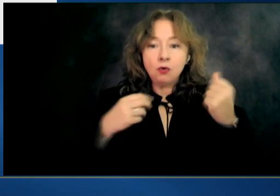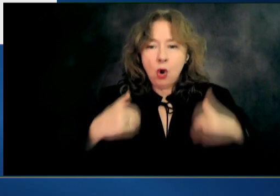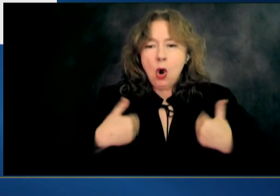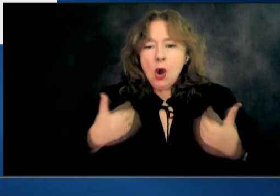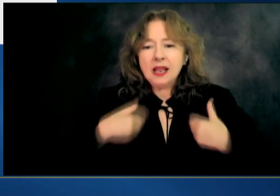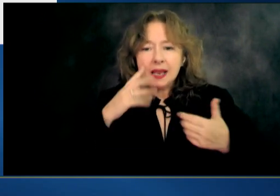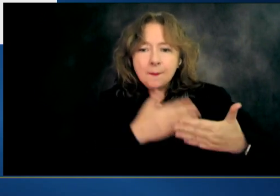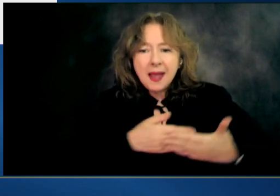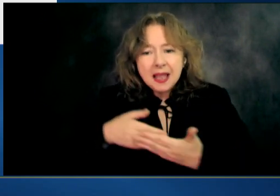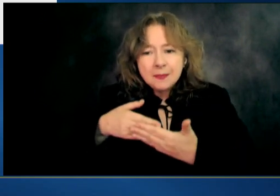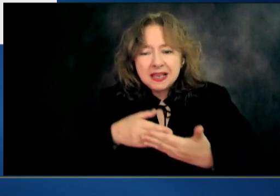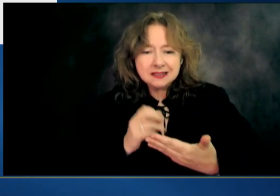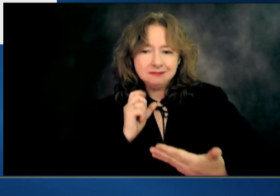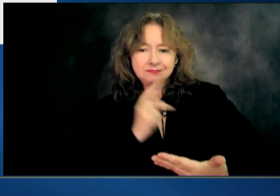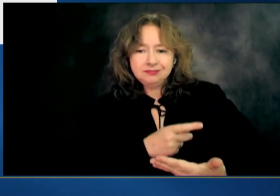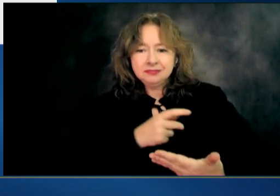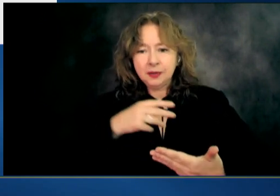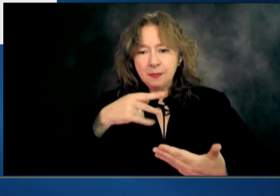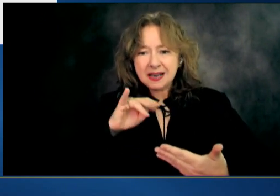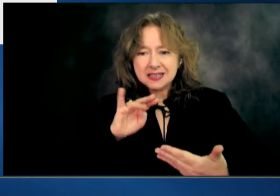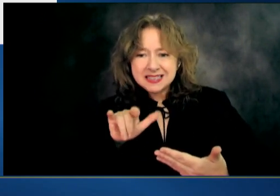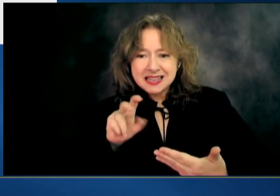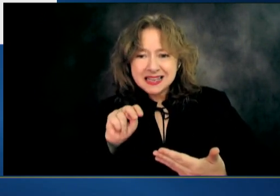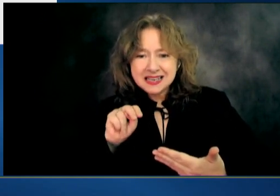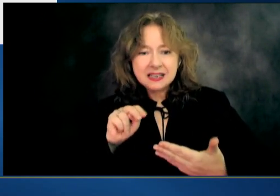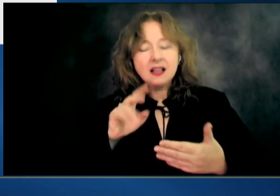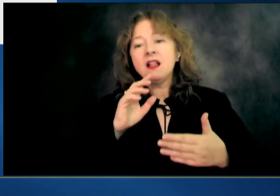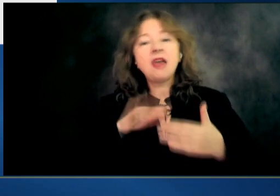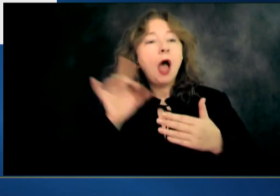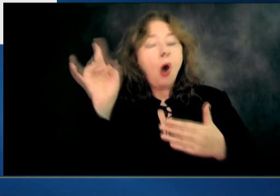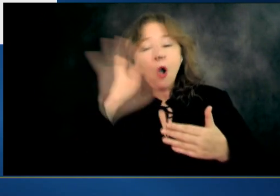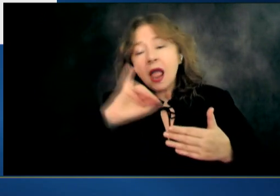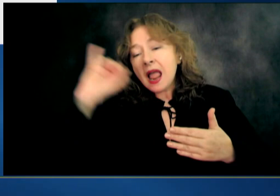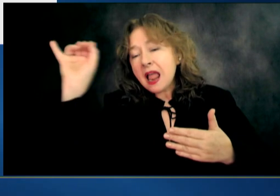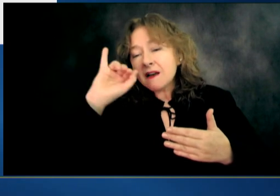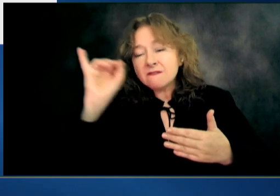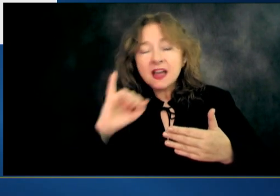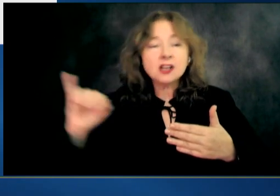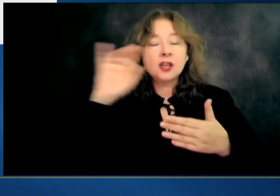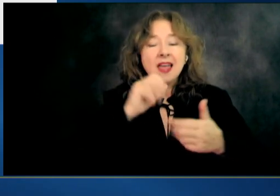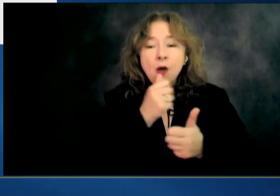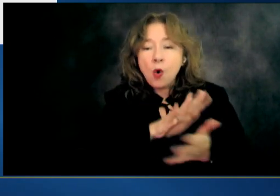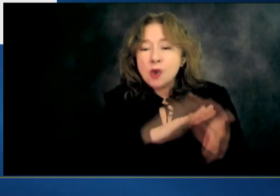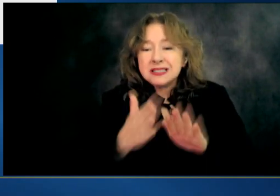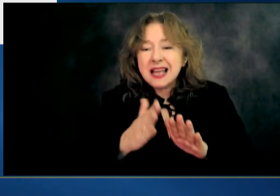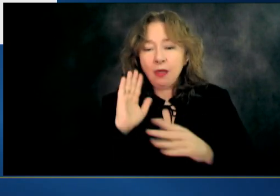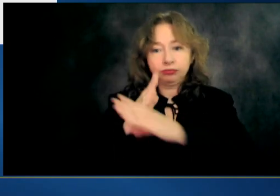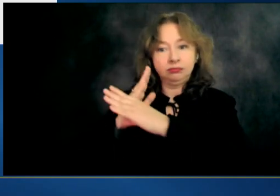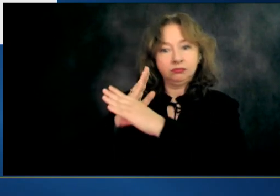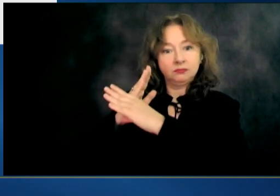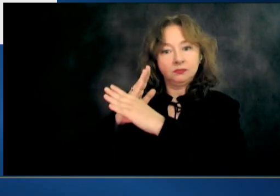we can prevent that overwhelming infection that causes early death. Other studies included the